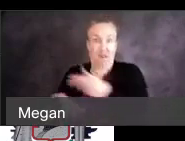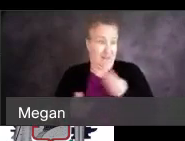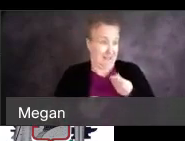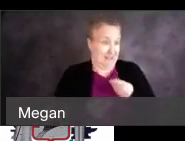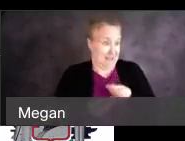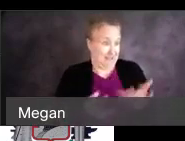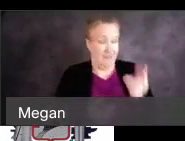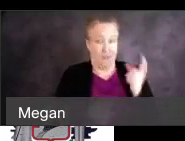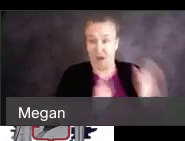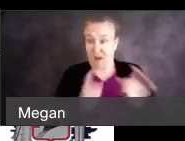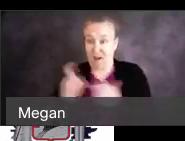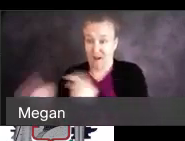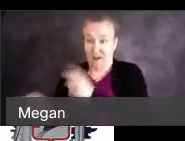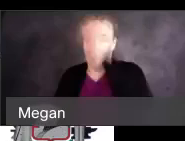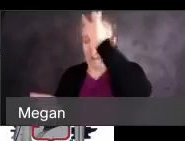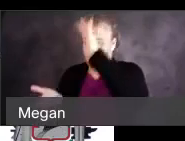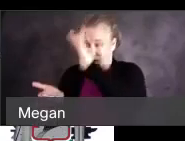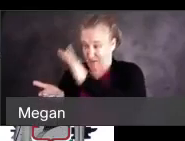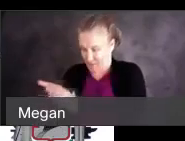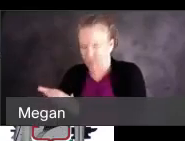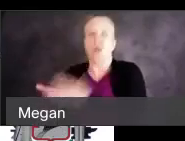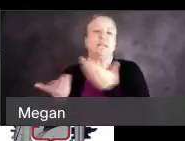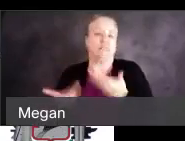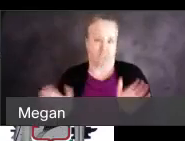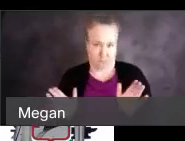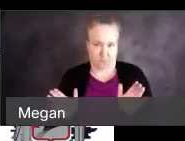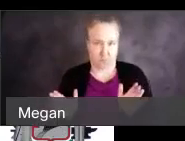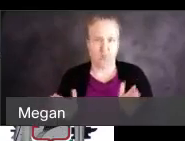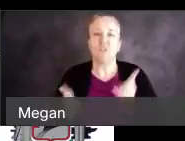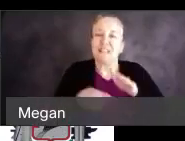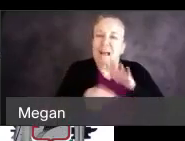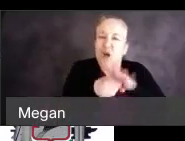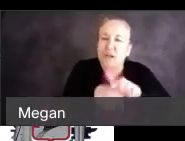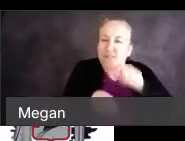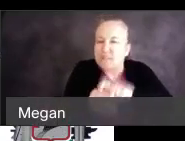So make sure you take your time and allow enough time to fill out your application completely